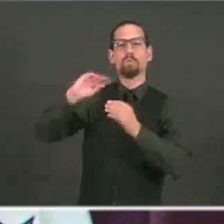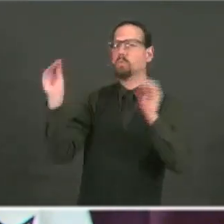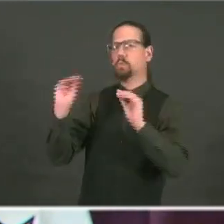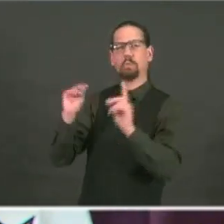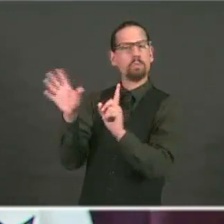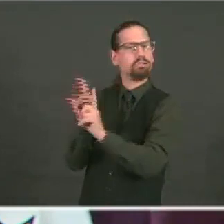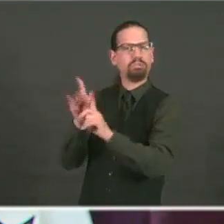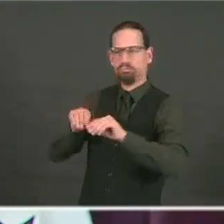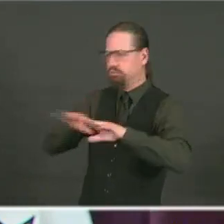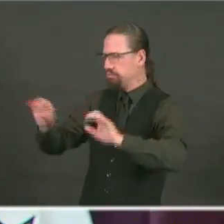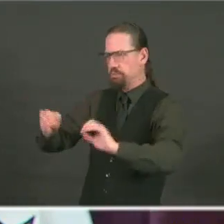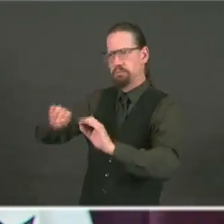ARE DECLINING W.